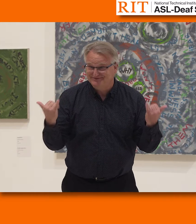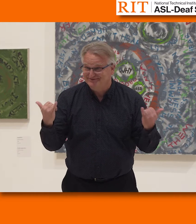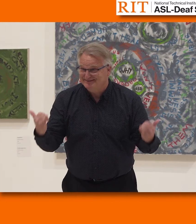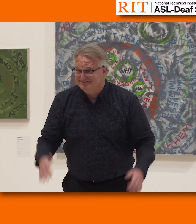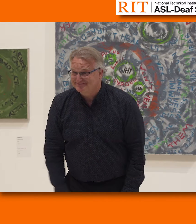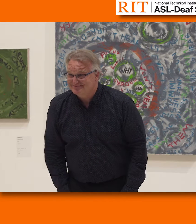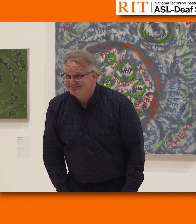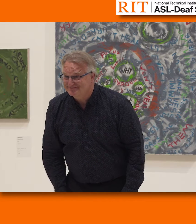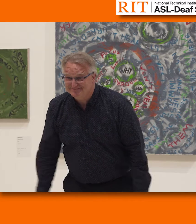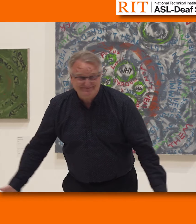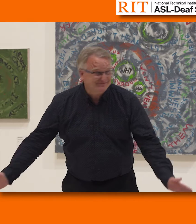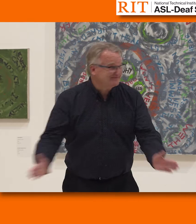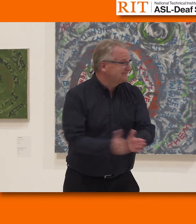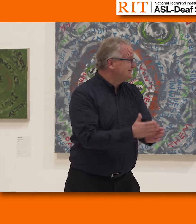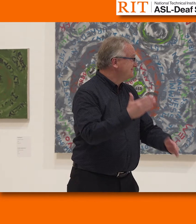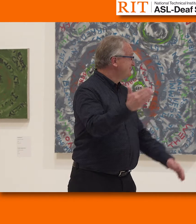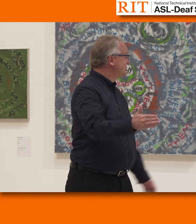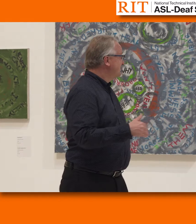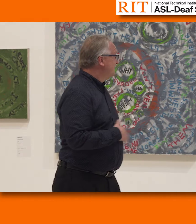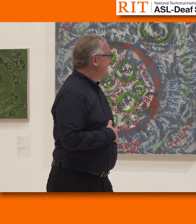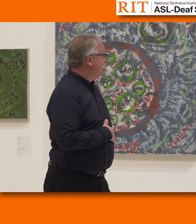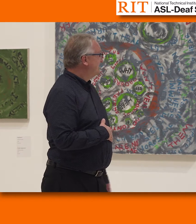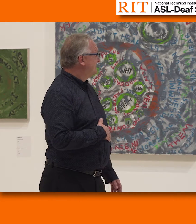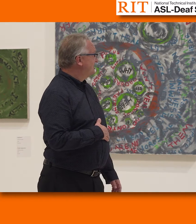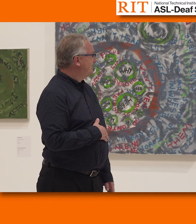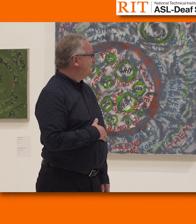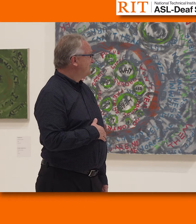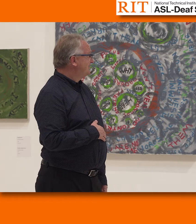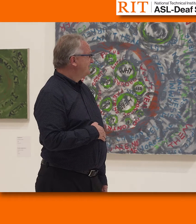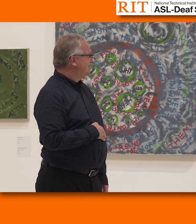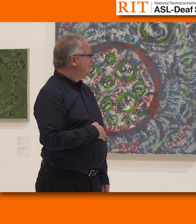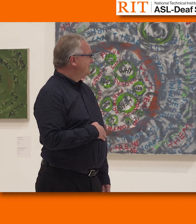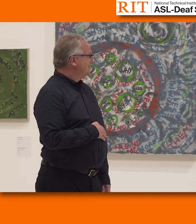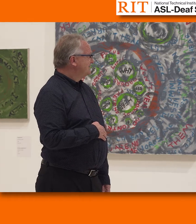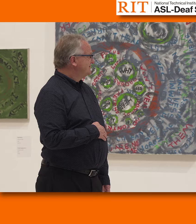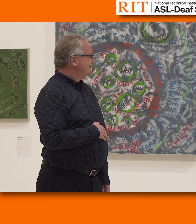So, what is a solution to some of these challenges? That's what I'm going to talk about today.